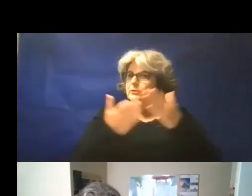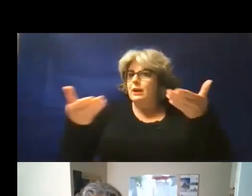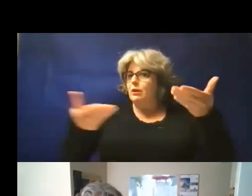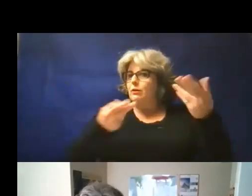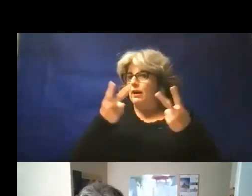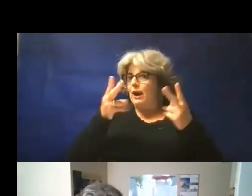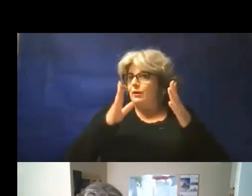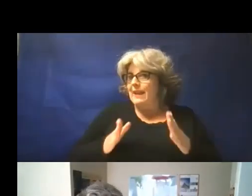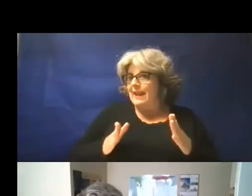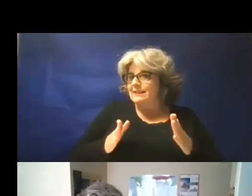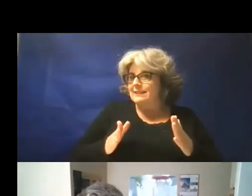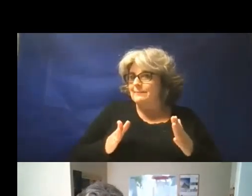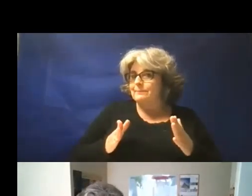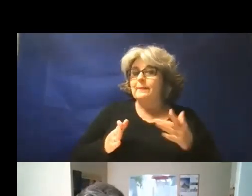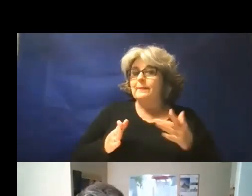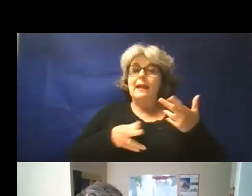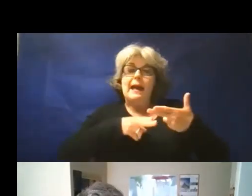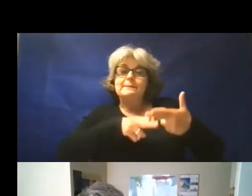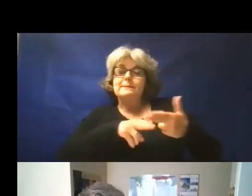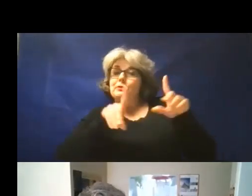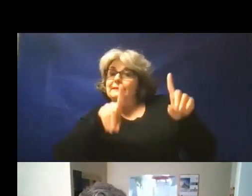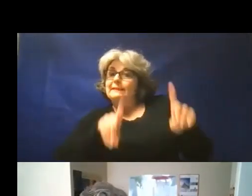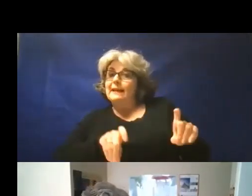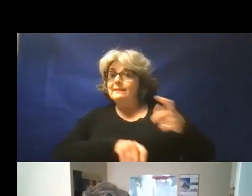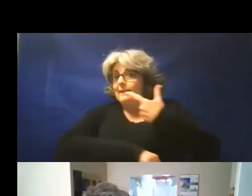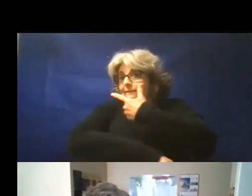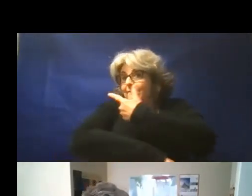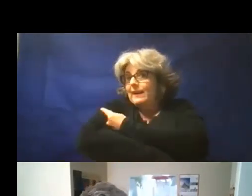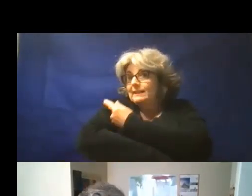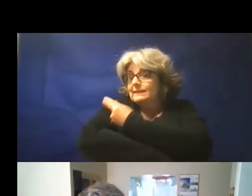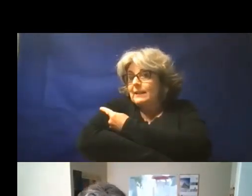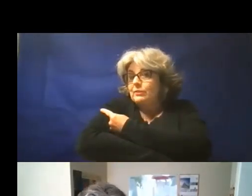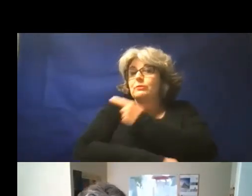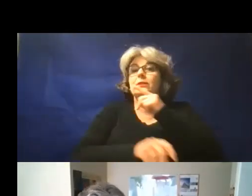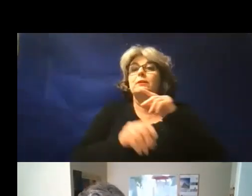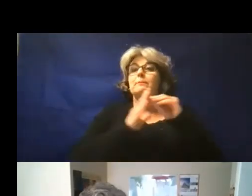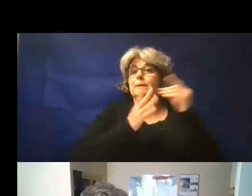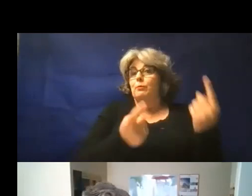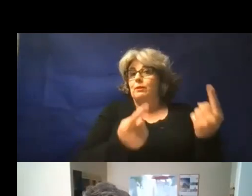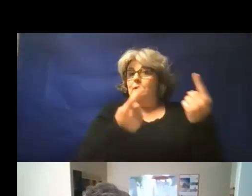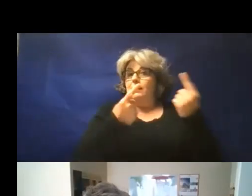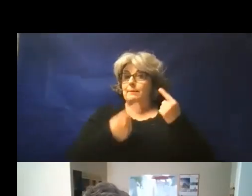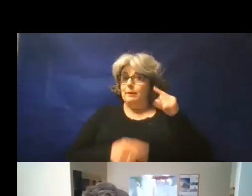again as mentioned testing and vaccinations incoming where they available who pays,